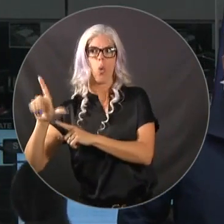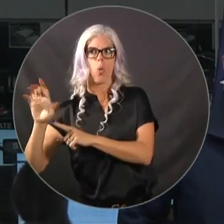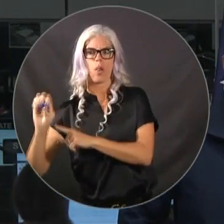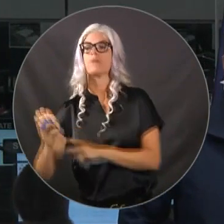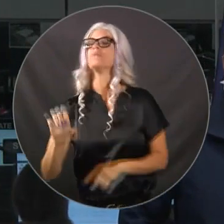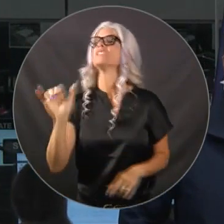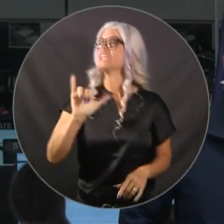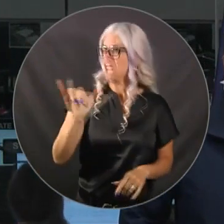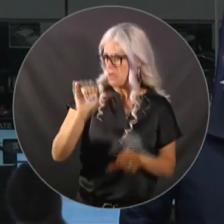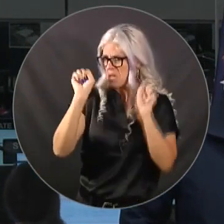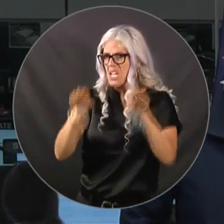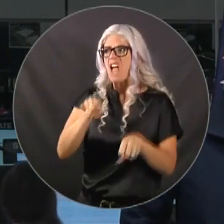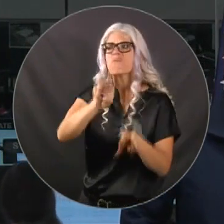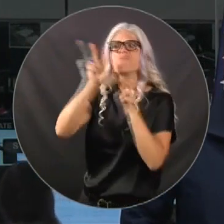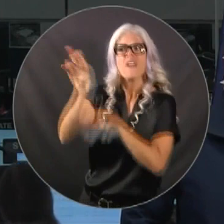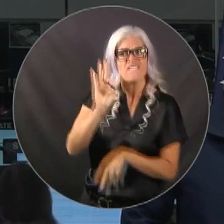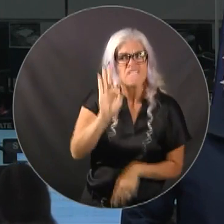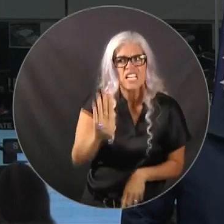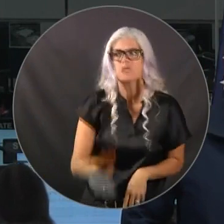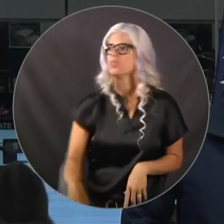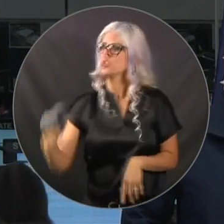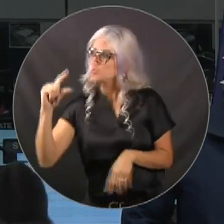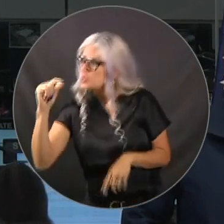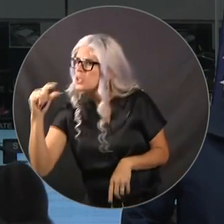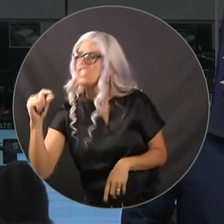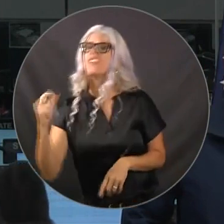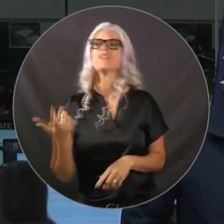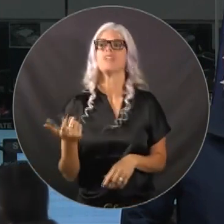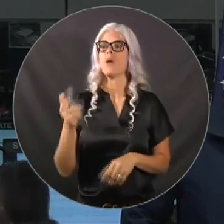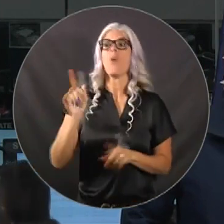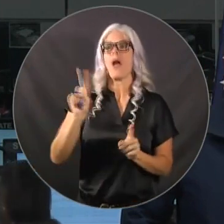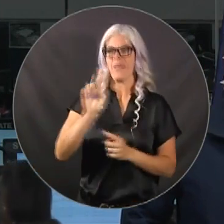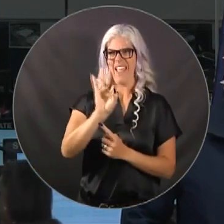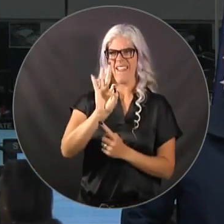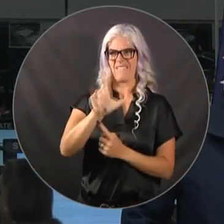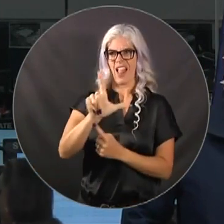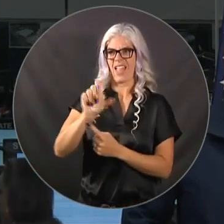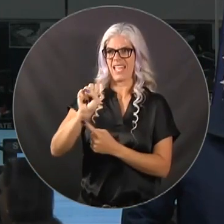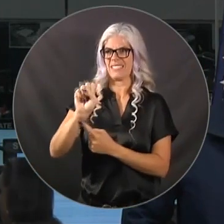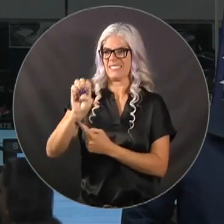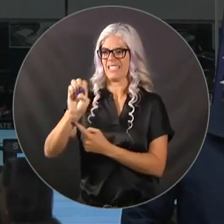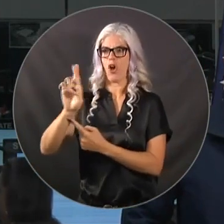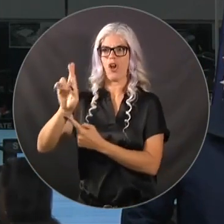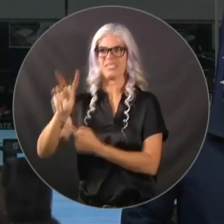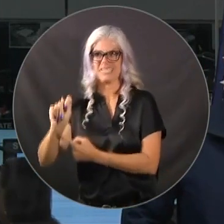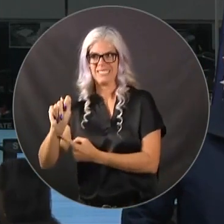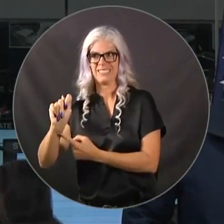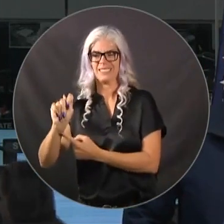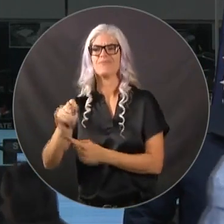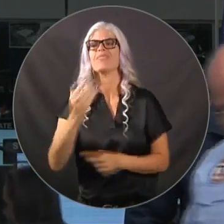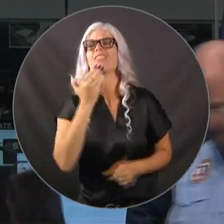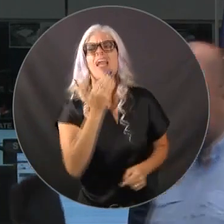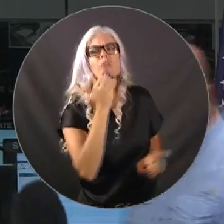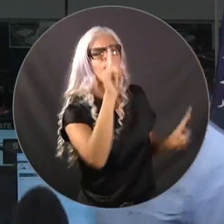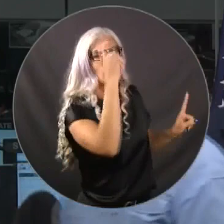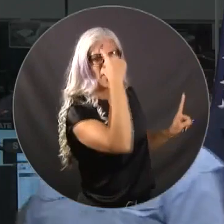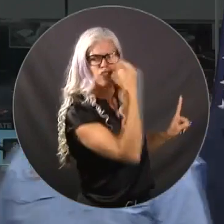on our twitter page at f Sir. Thank you, governor.